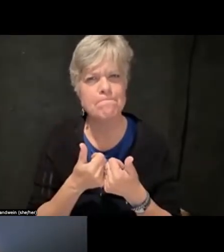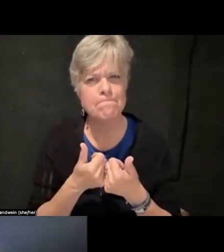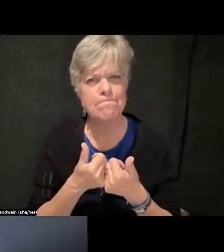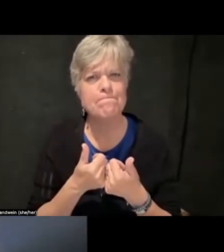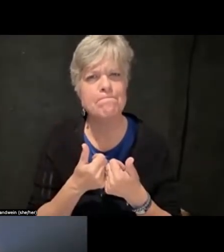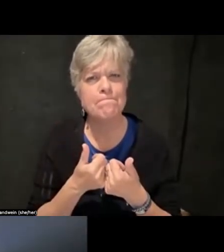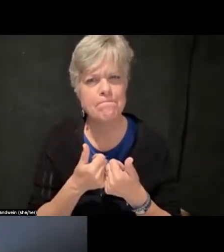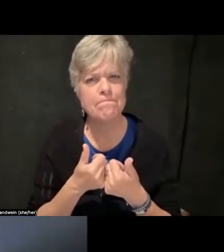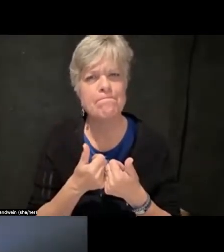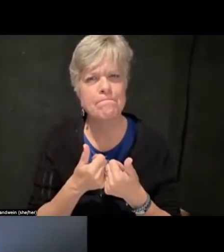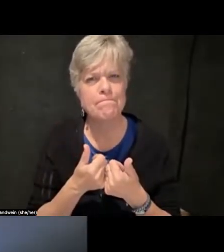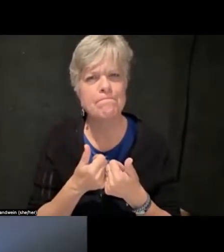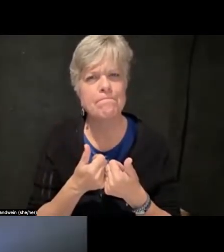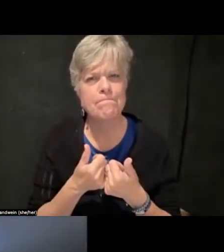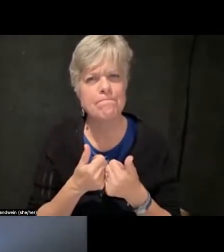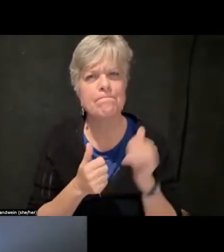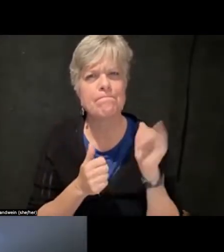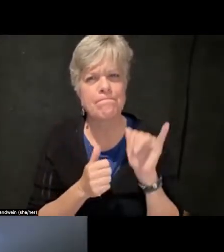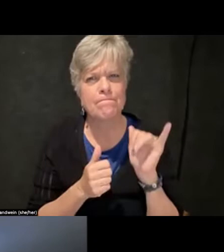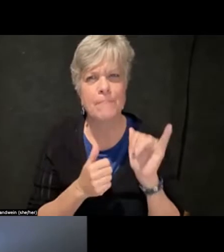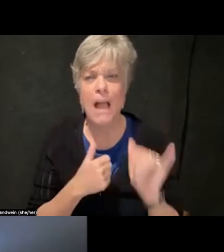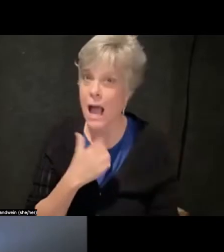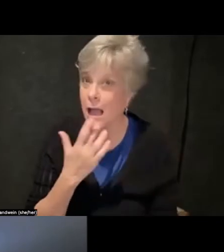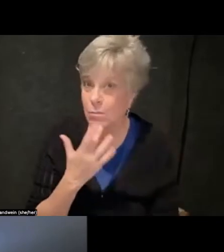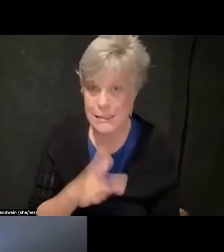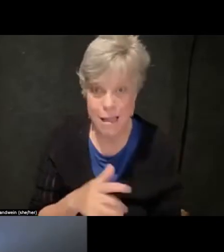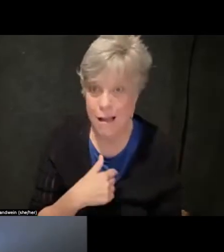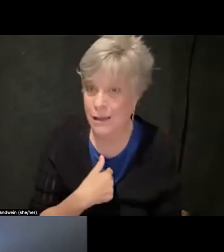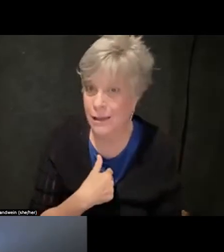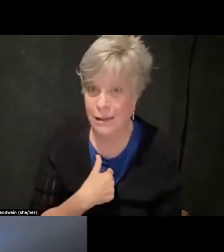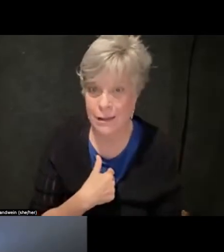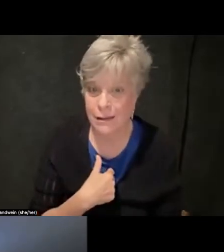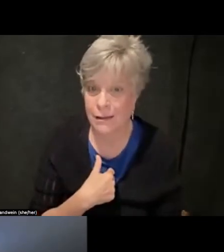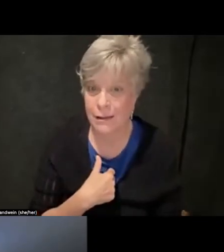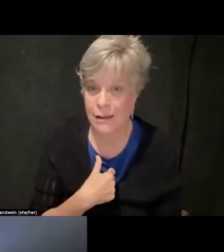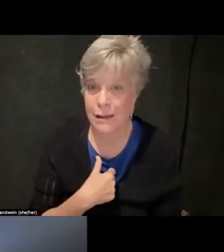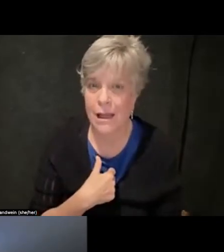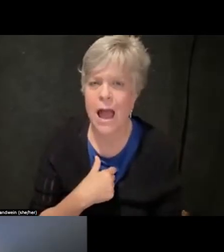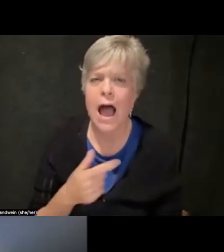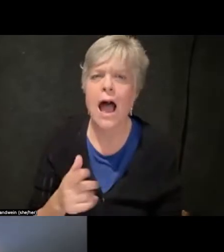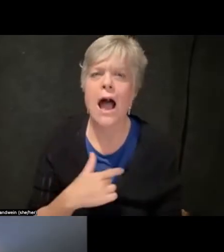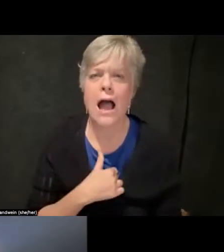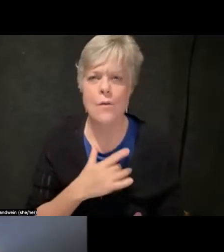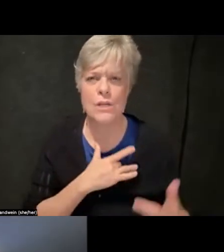yeah, I guess I got pretty lucky. I was concerned that the participants